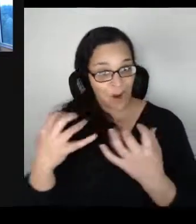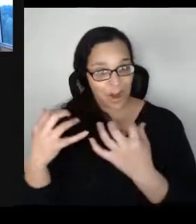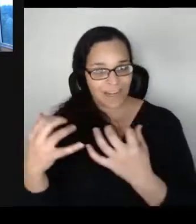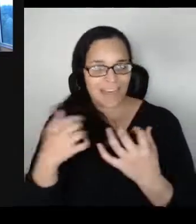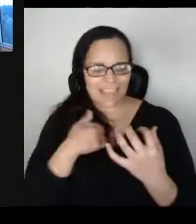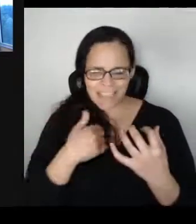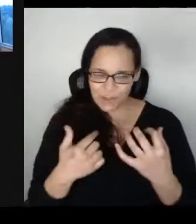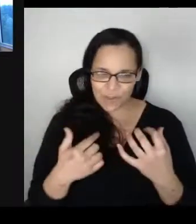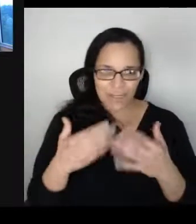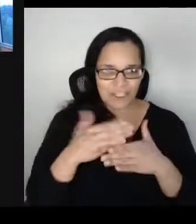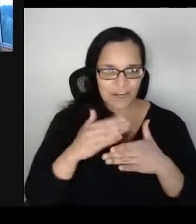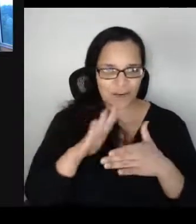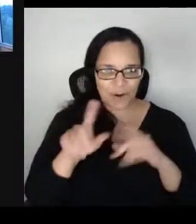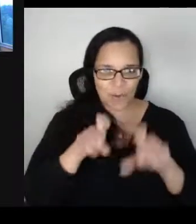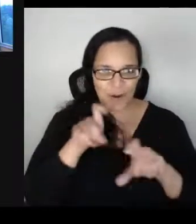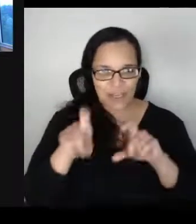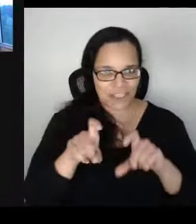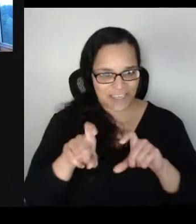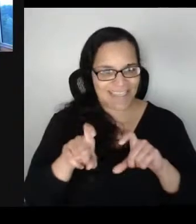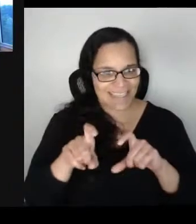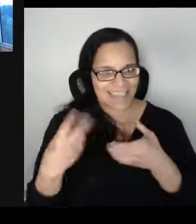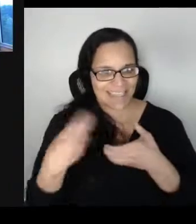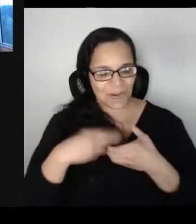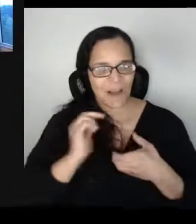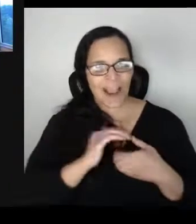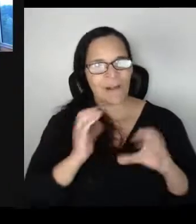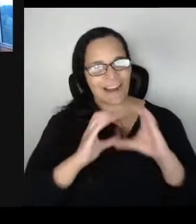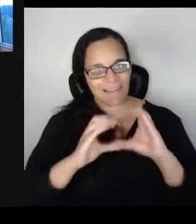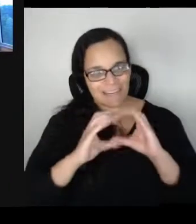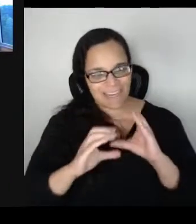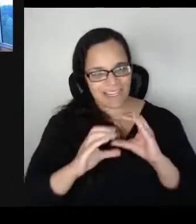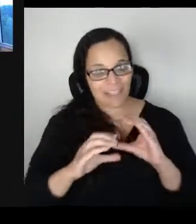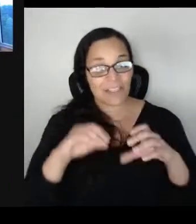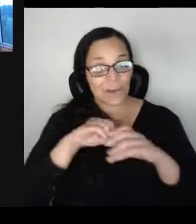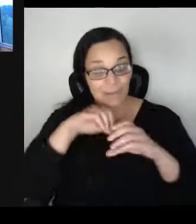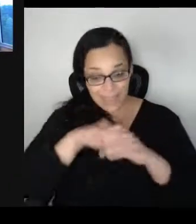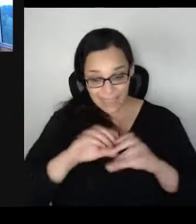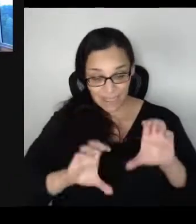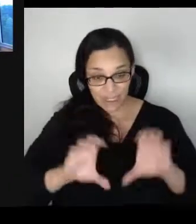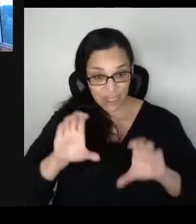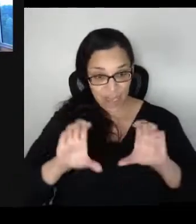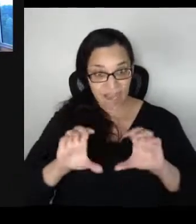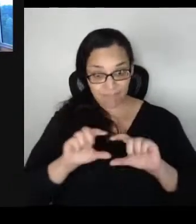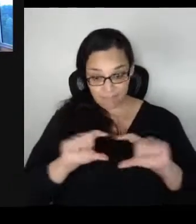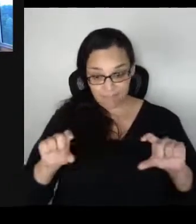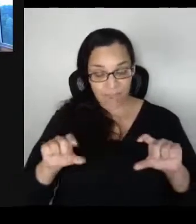So just type your question in the chat and whichever platform you're joining us by,